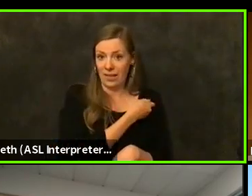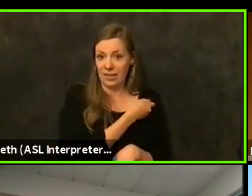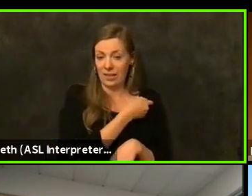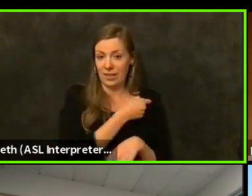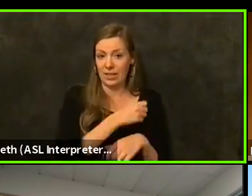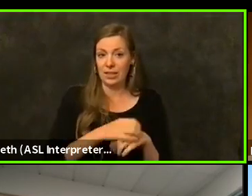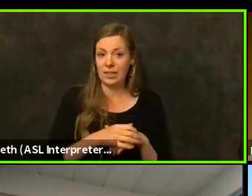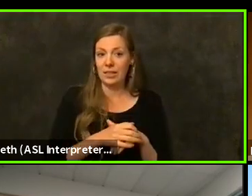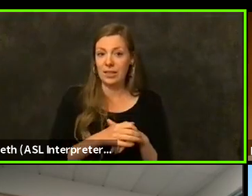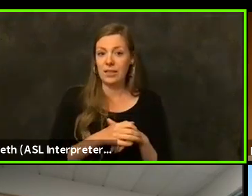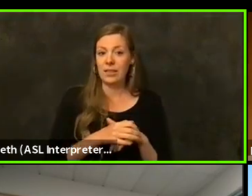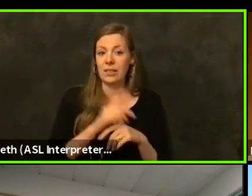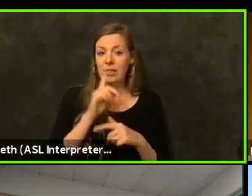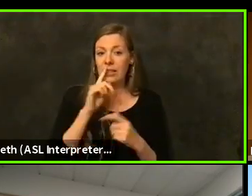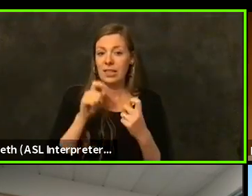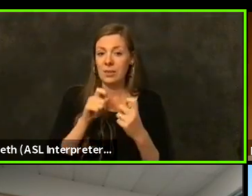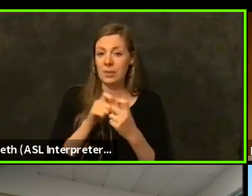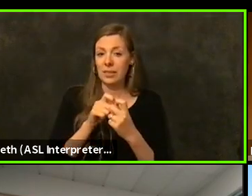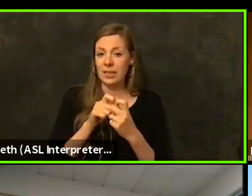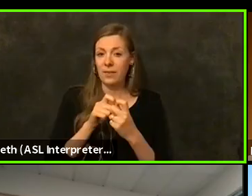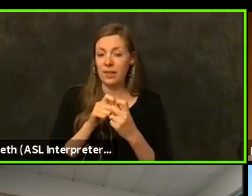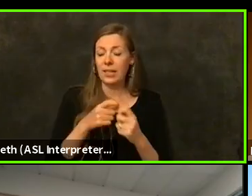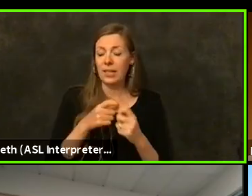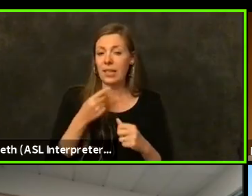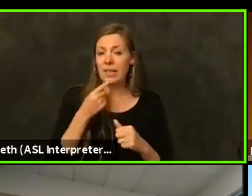Specifically, they note that